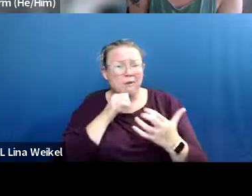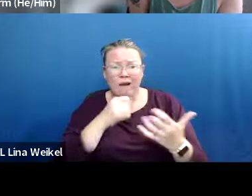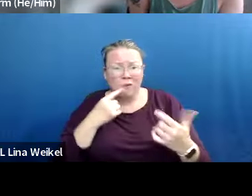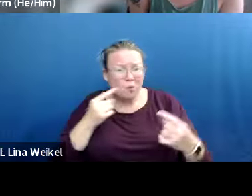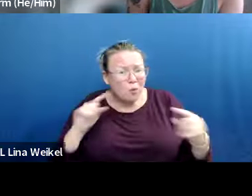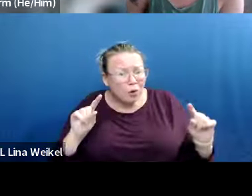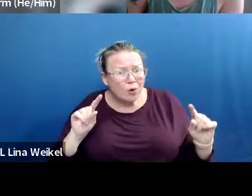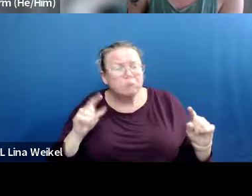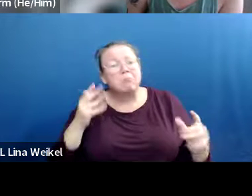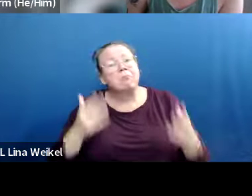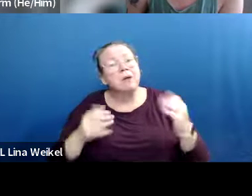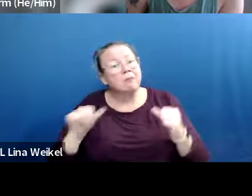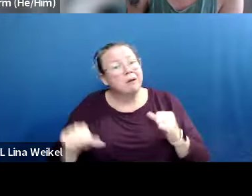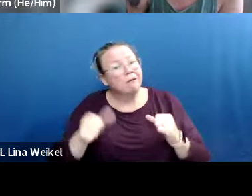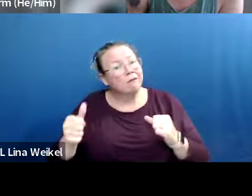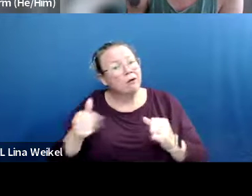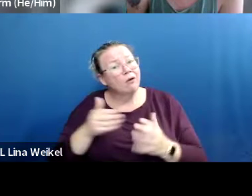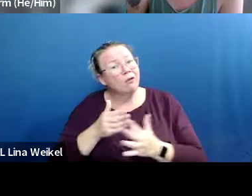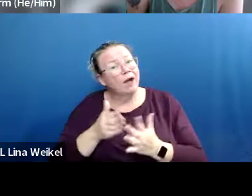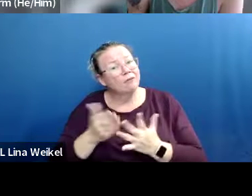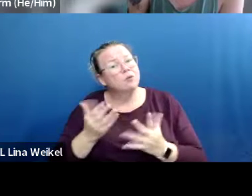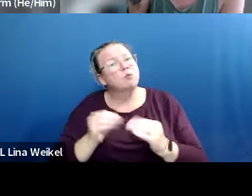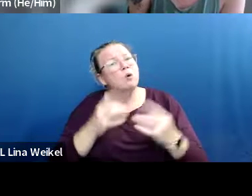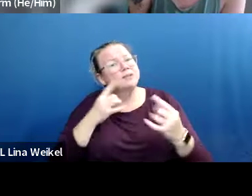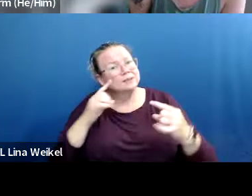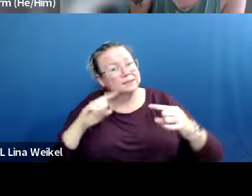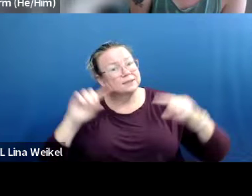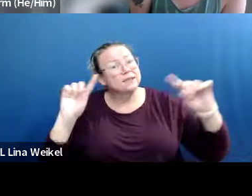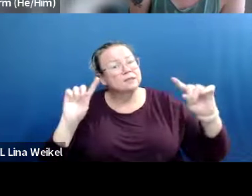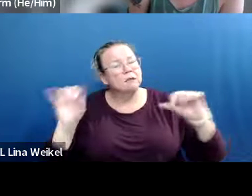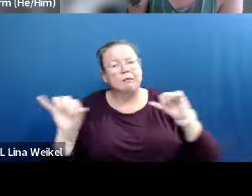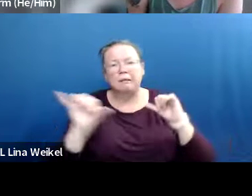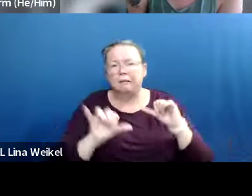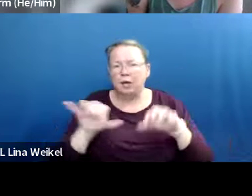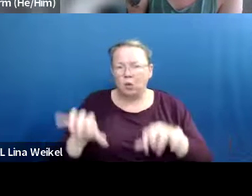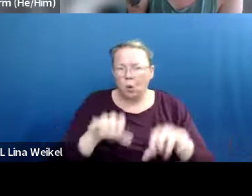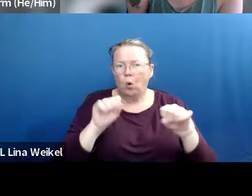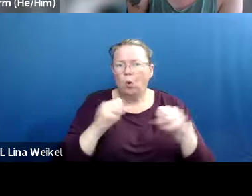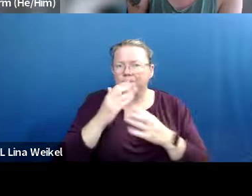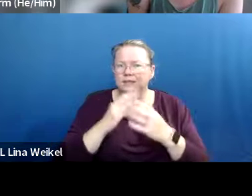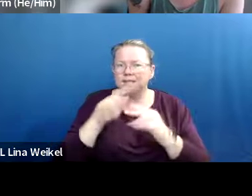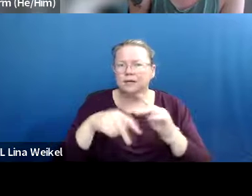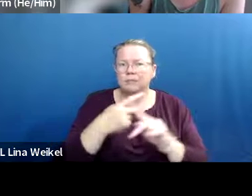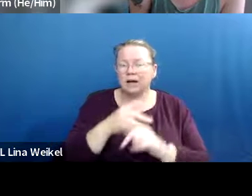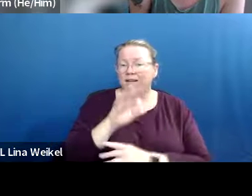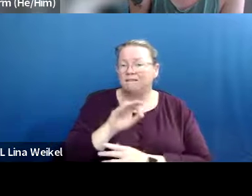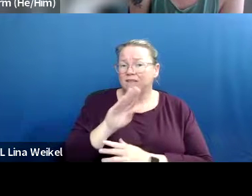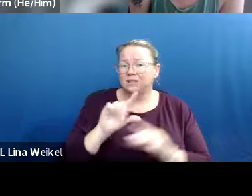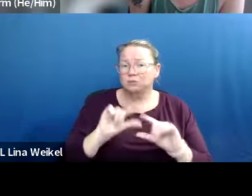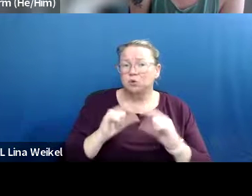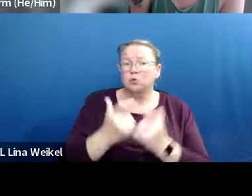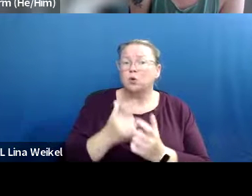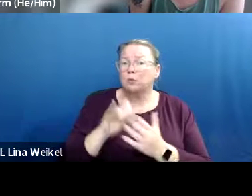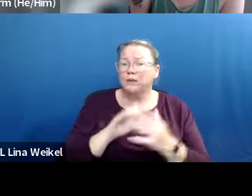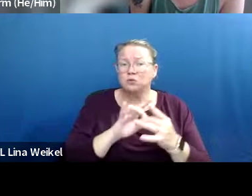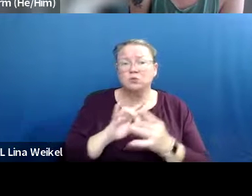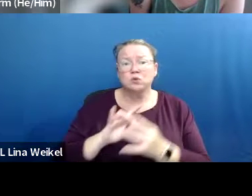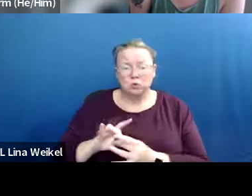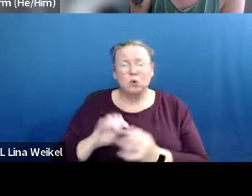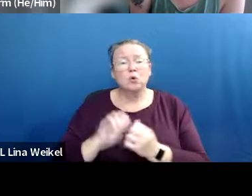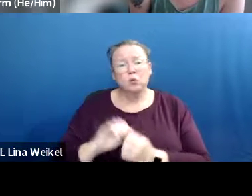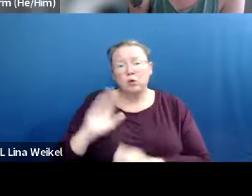Harm (He/Him): that maybe another avenue might be more successful, like hosting some kind of Facebook group that's associated with your Ilc.